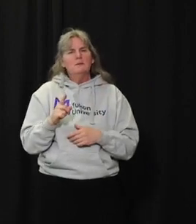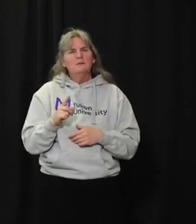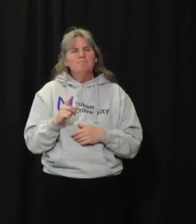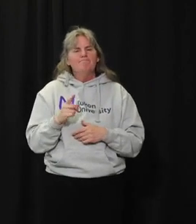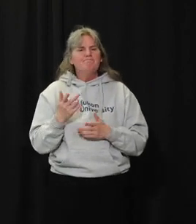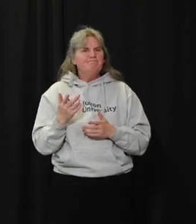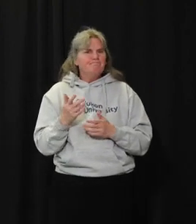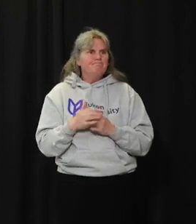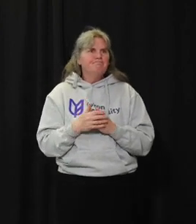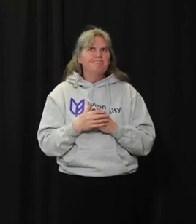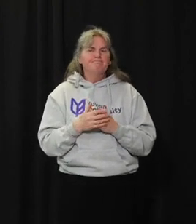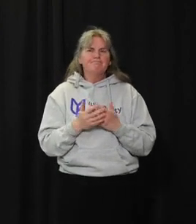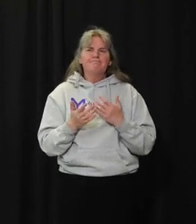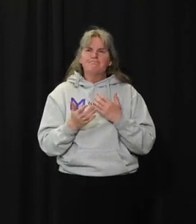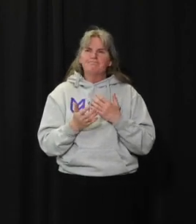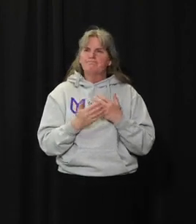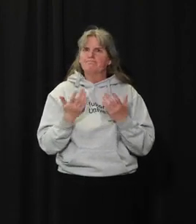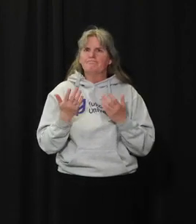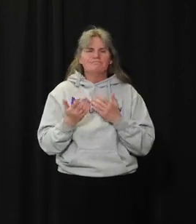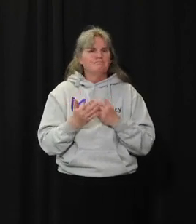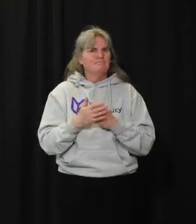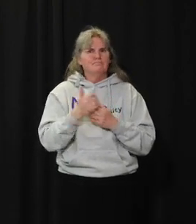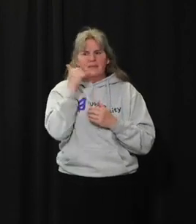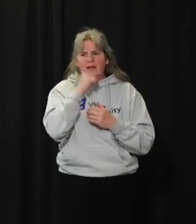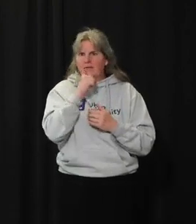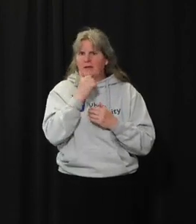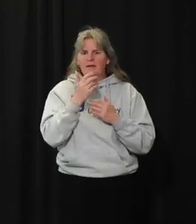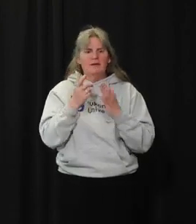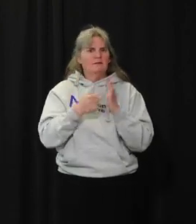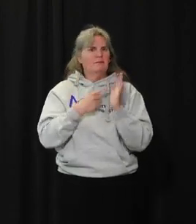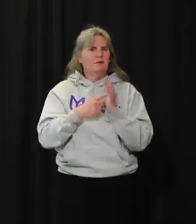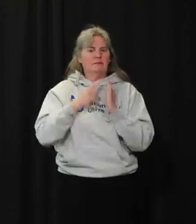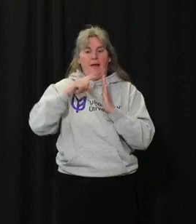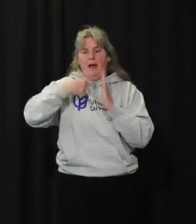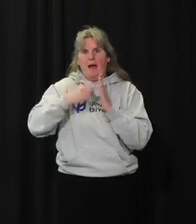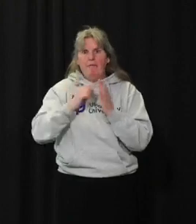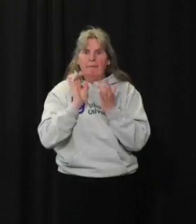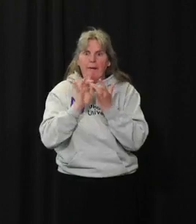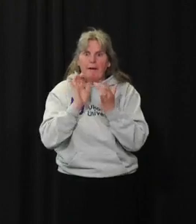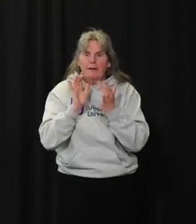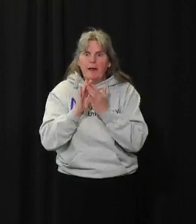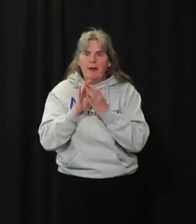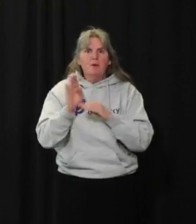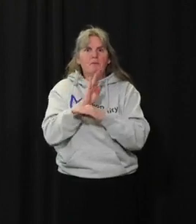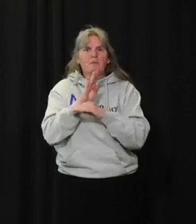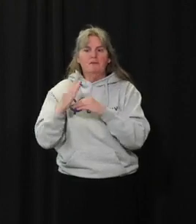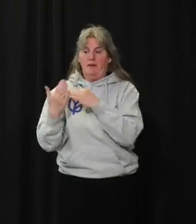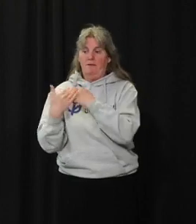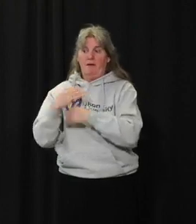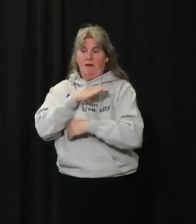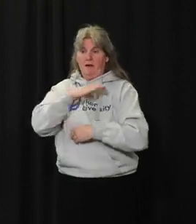We have been in daily, if not in some cases hourly contact with members of the business advisory Council.